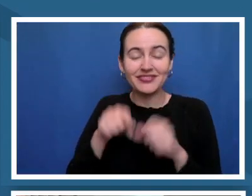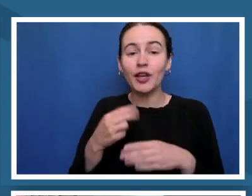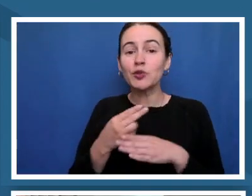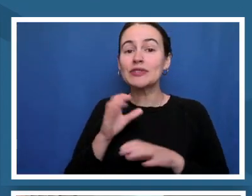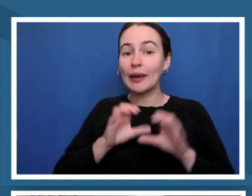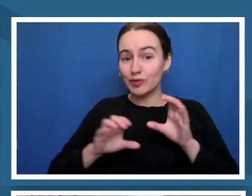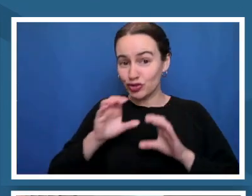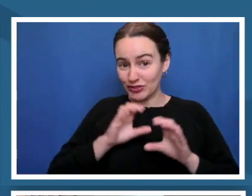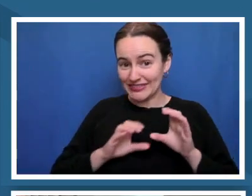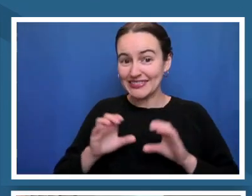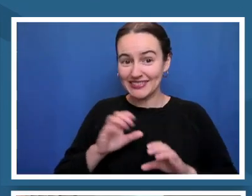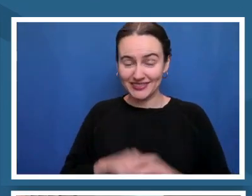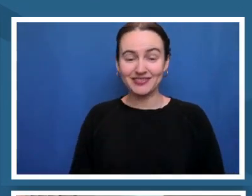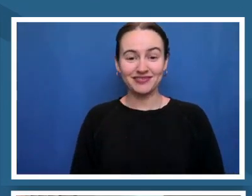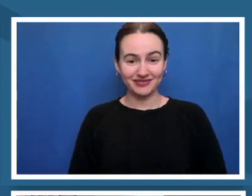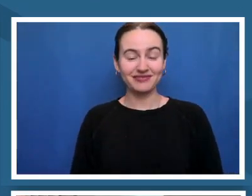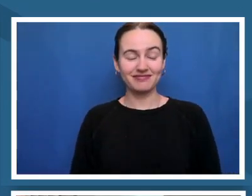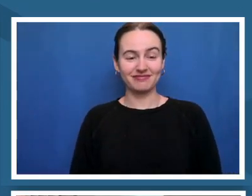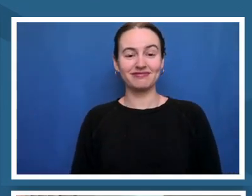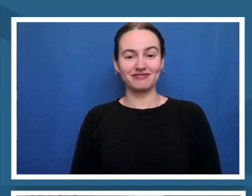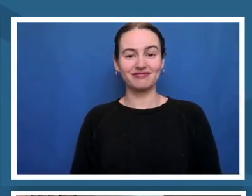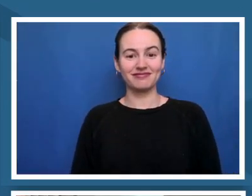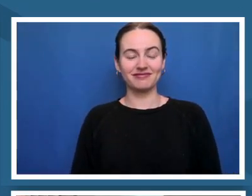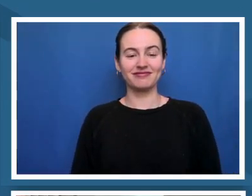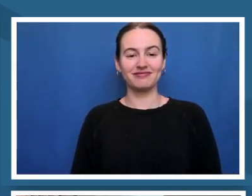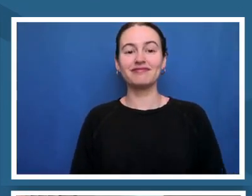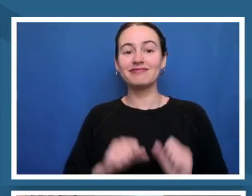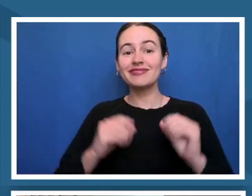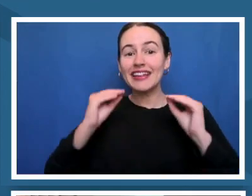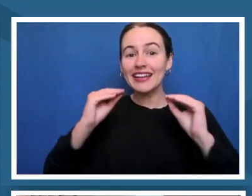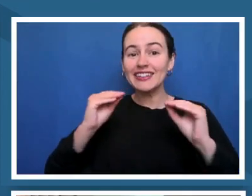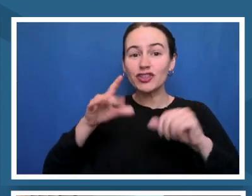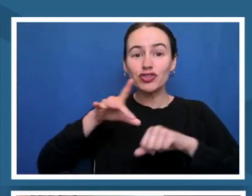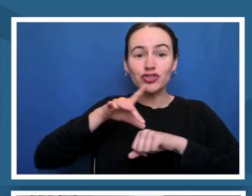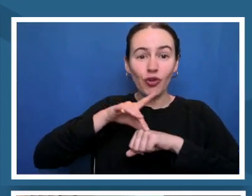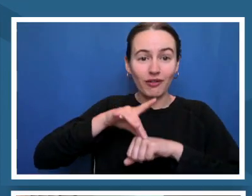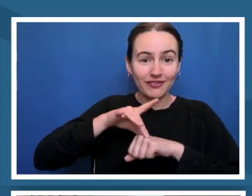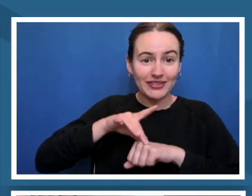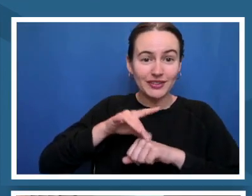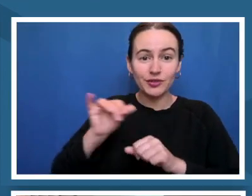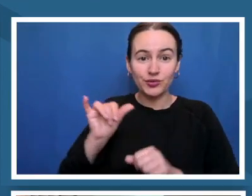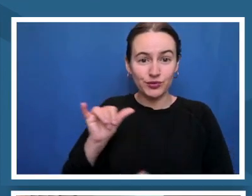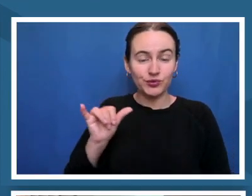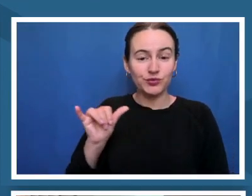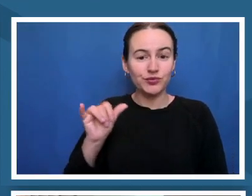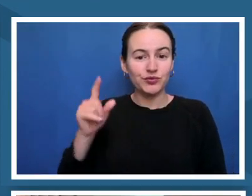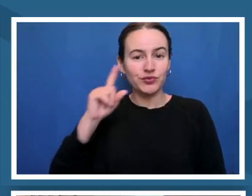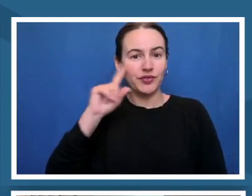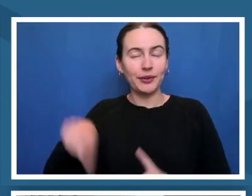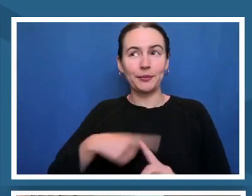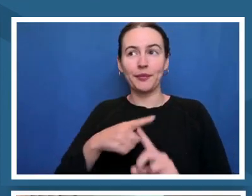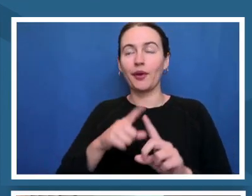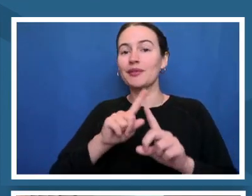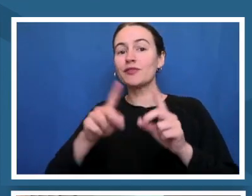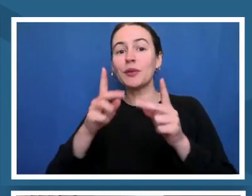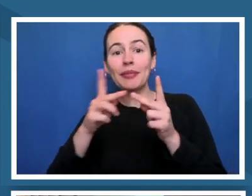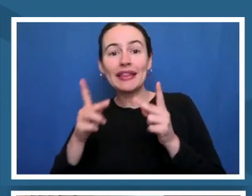right then there's also a way to teach geography for it to think about the